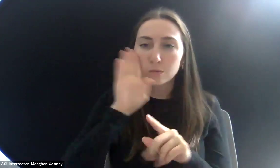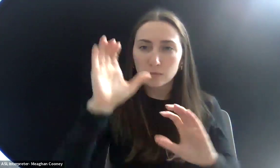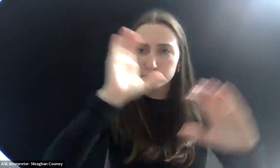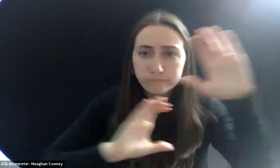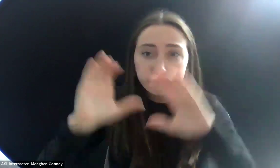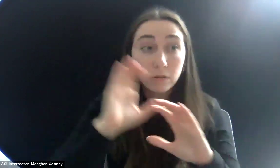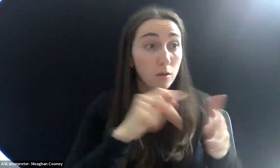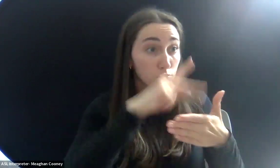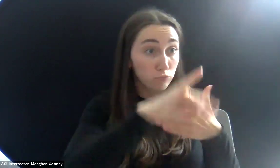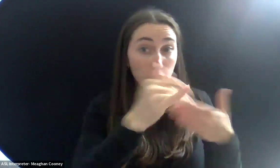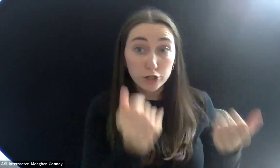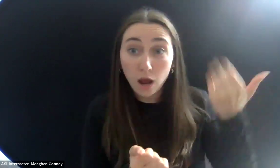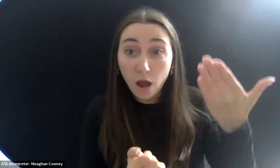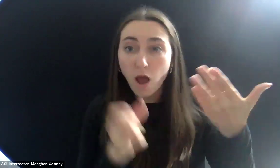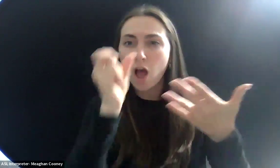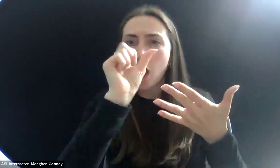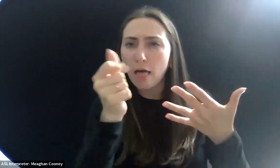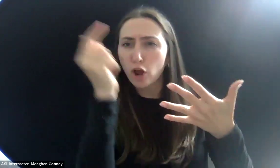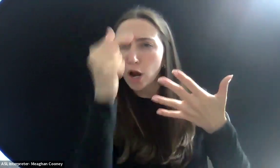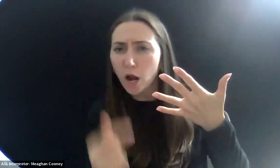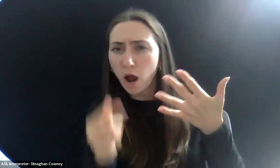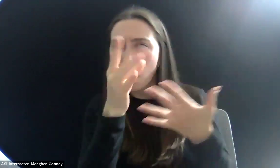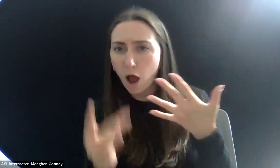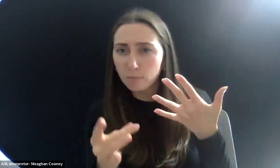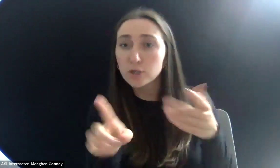and promoting public participation in review of the